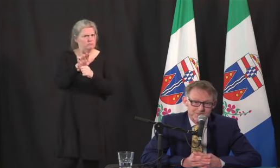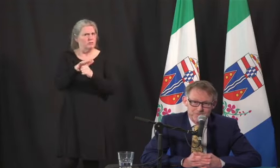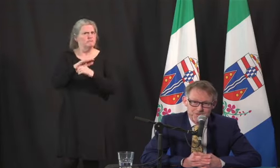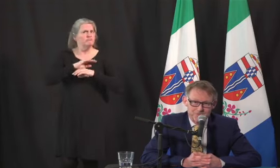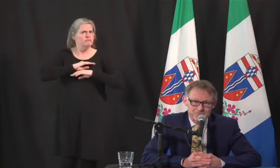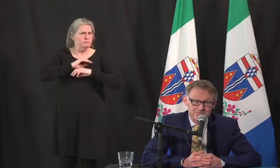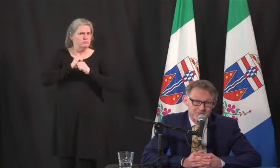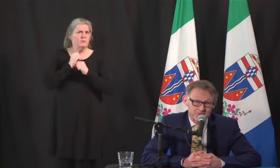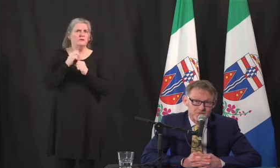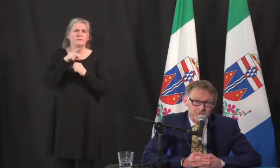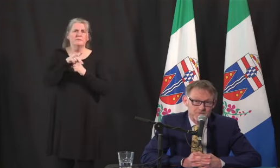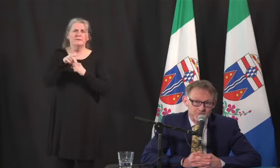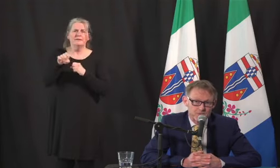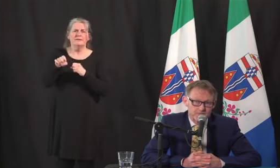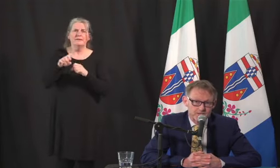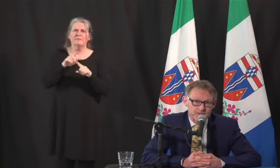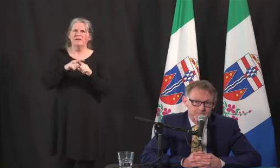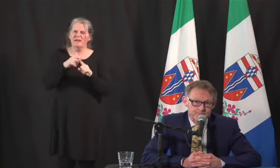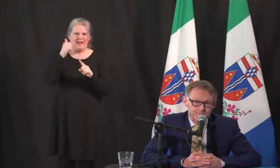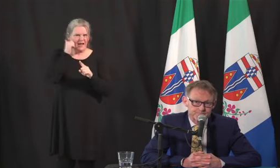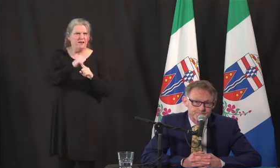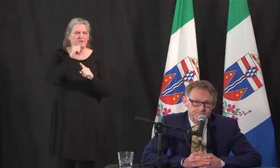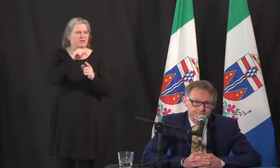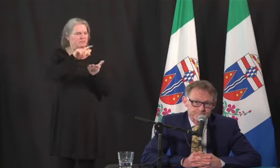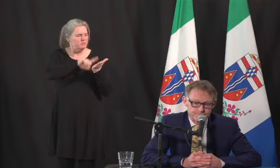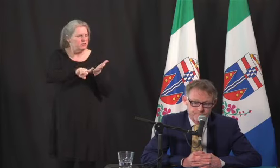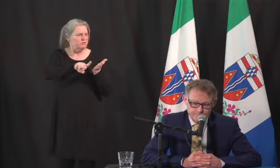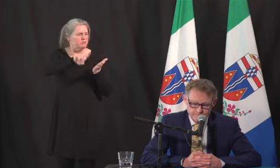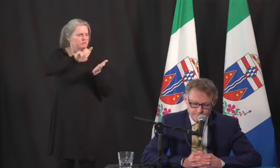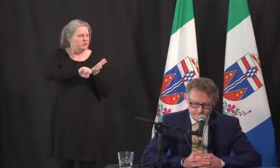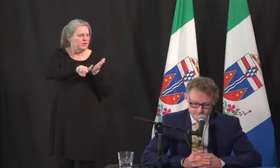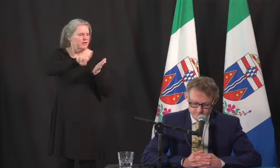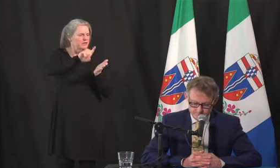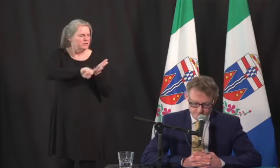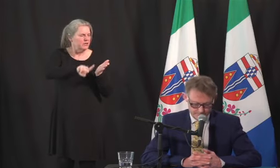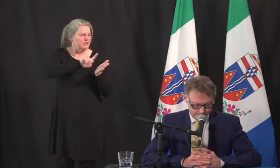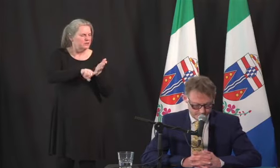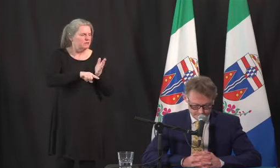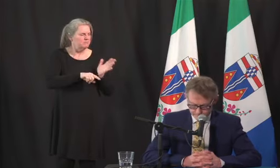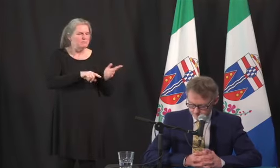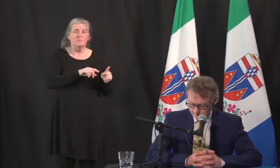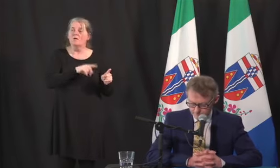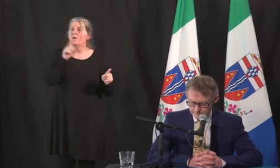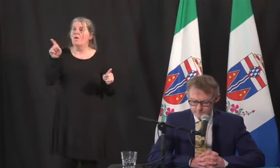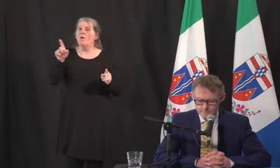REVIEW EVERY DAY. LAST WEEK, WE THANKED THE